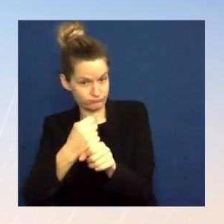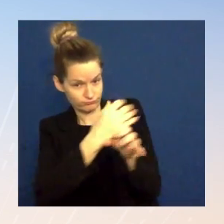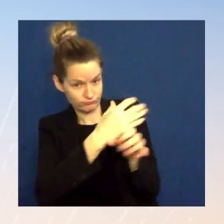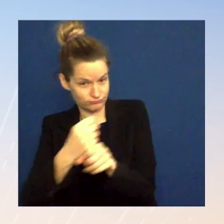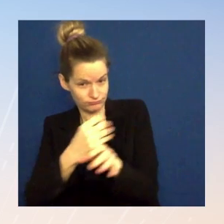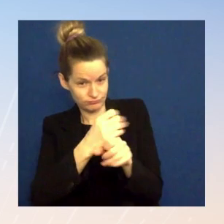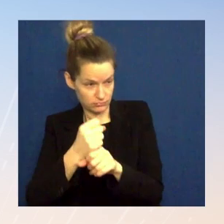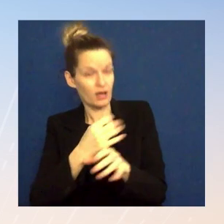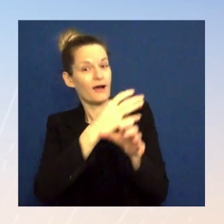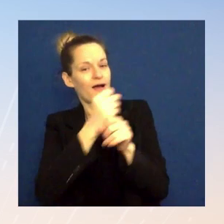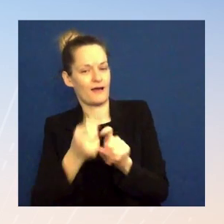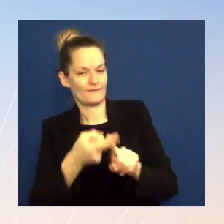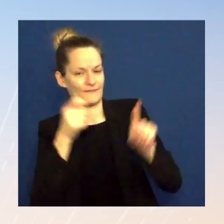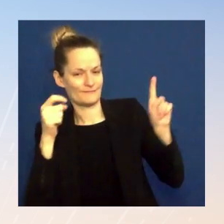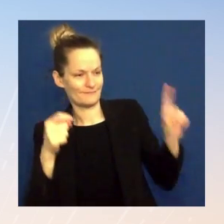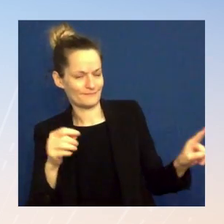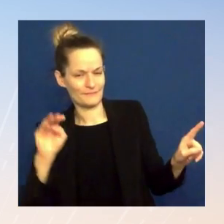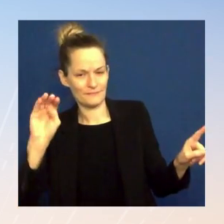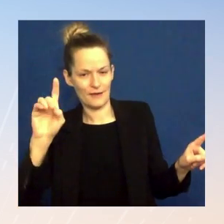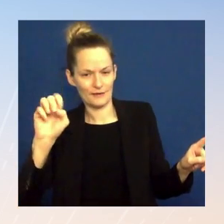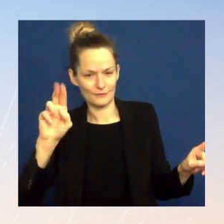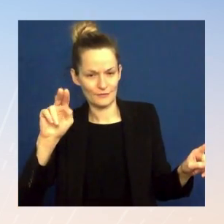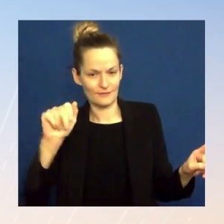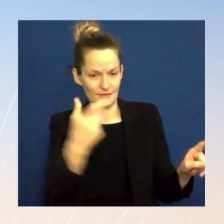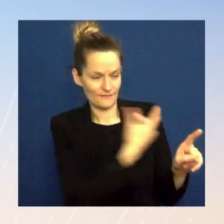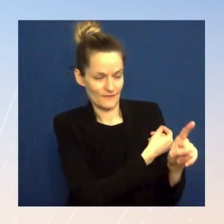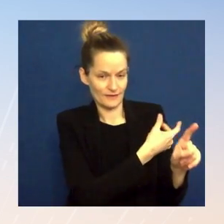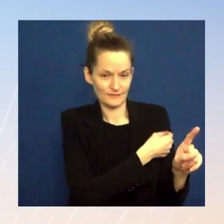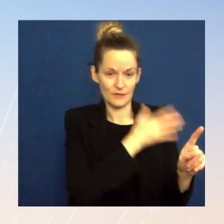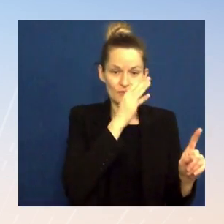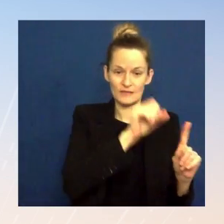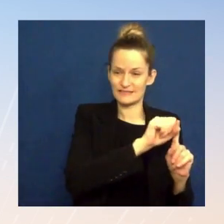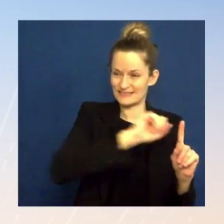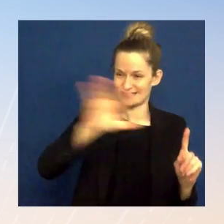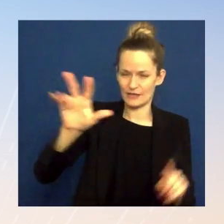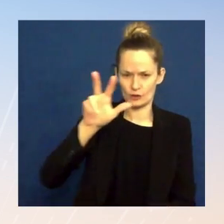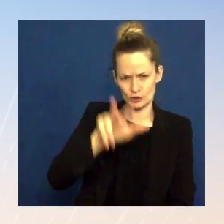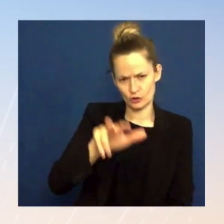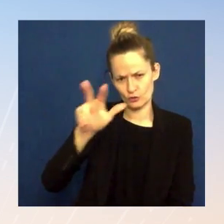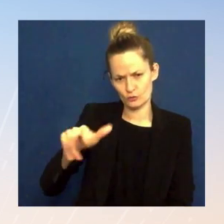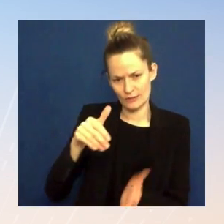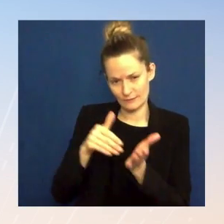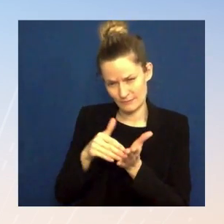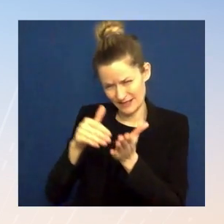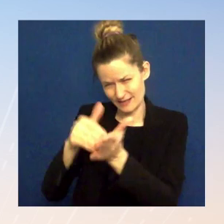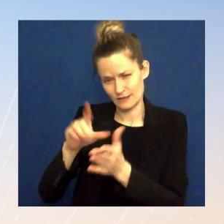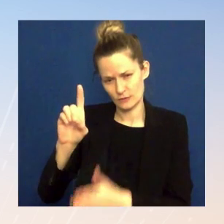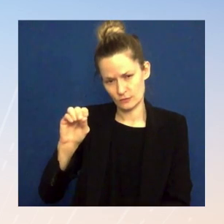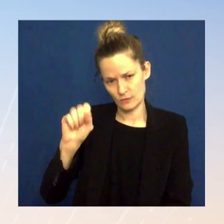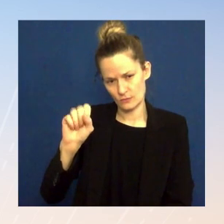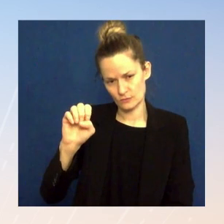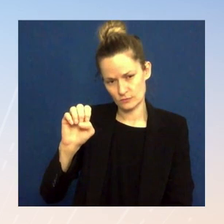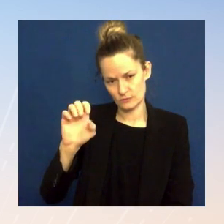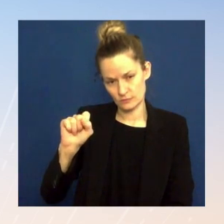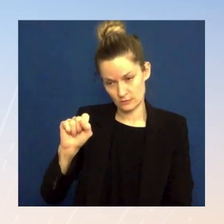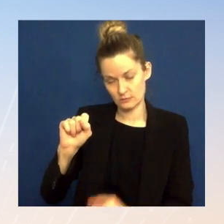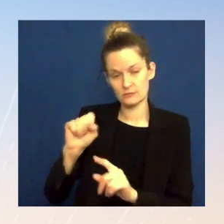of approximately 33 million doses of Moderna -- of our own doses -- between December and February that were originally intended for the United States